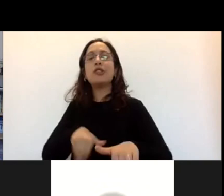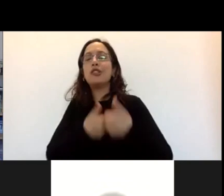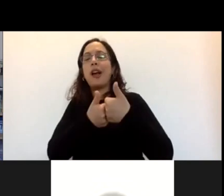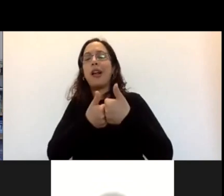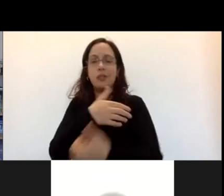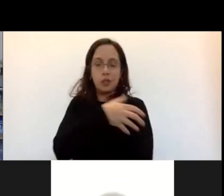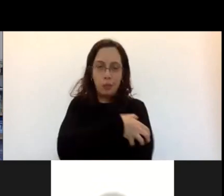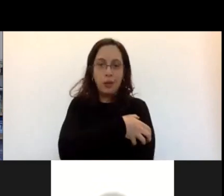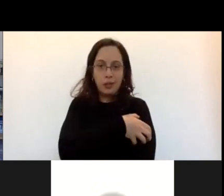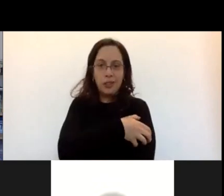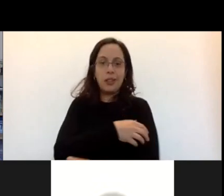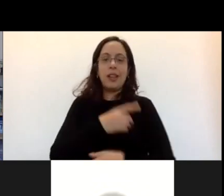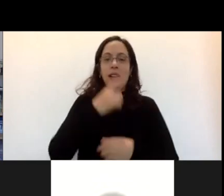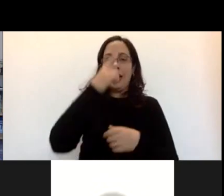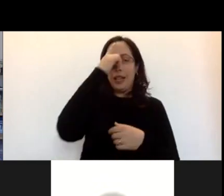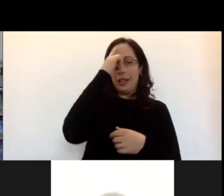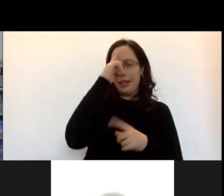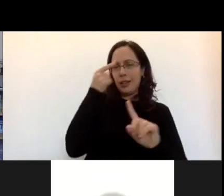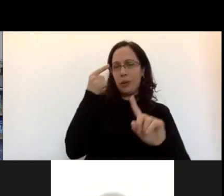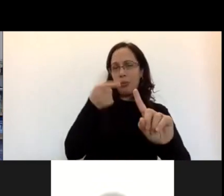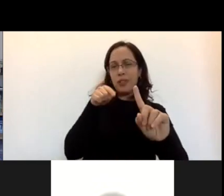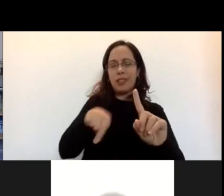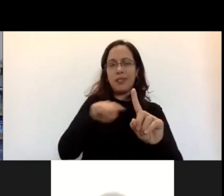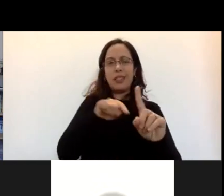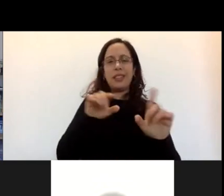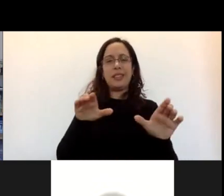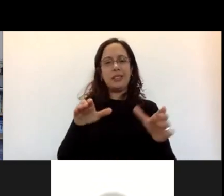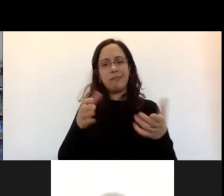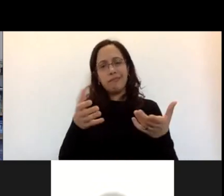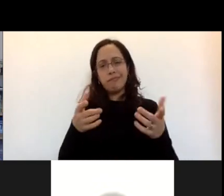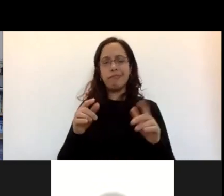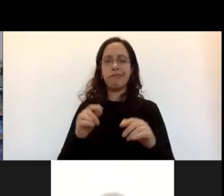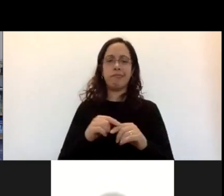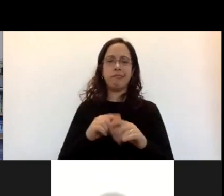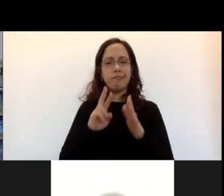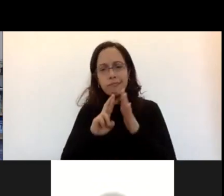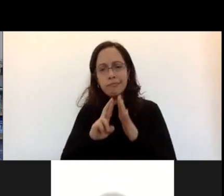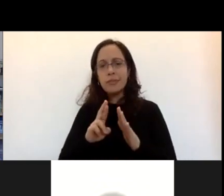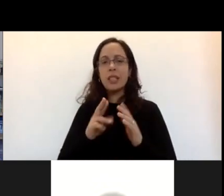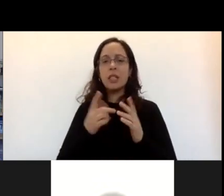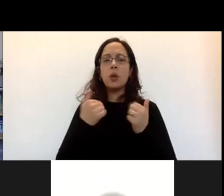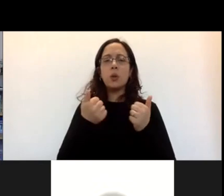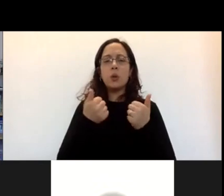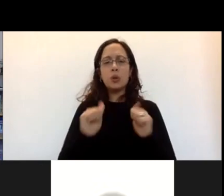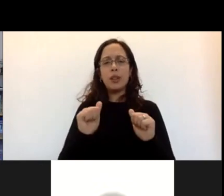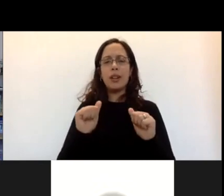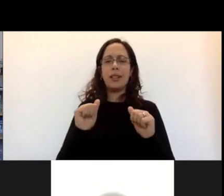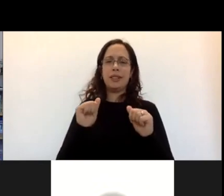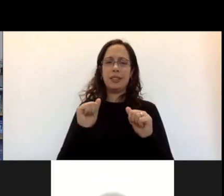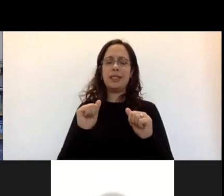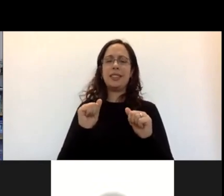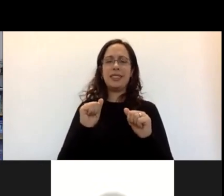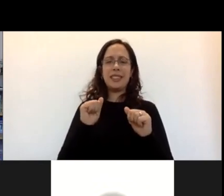this this this entire exercise is to recalibrate violence as a phenomenon in itself right? as that